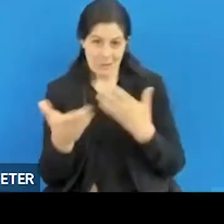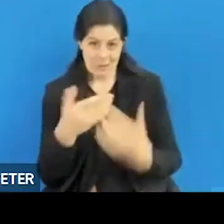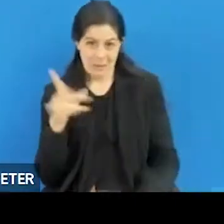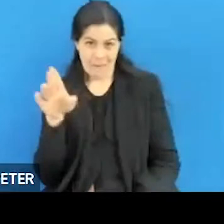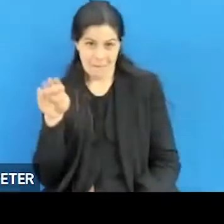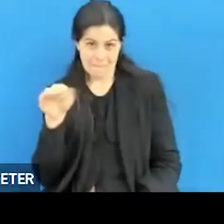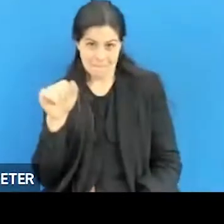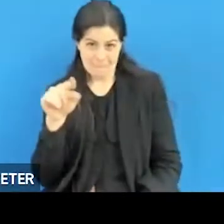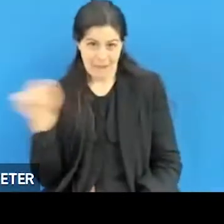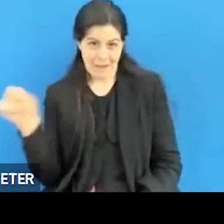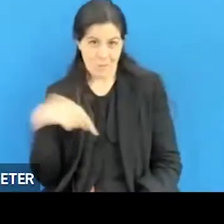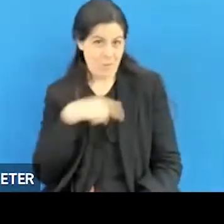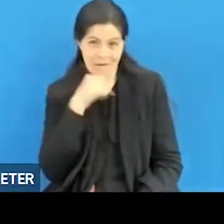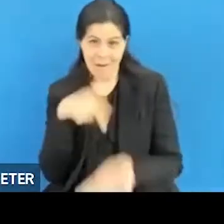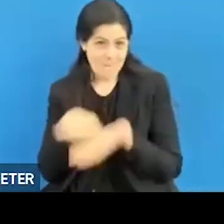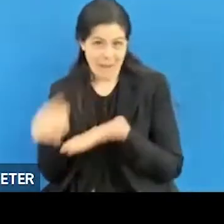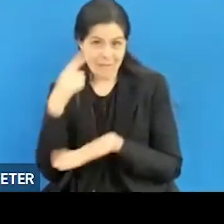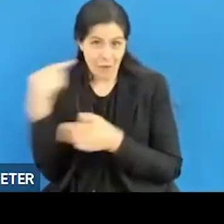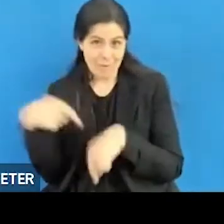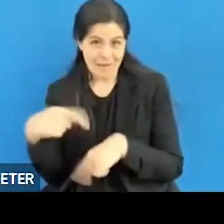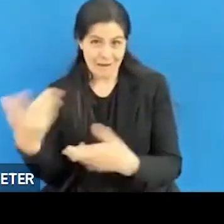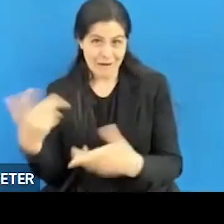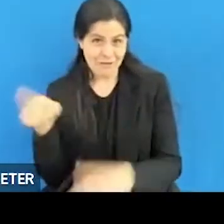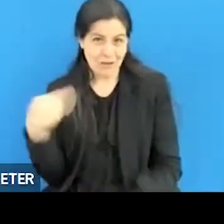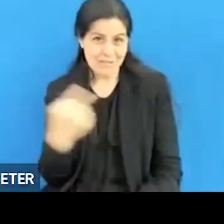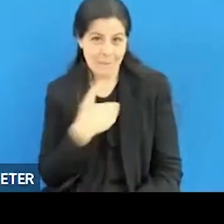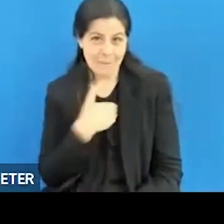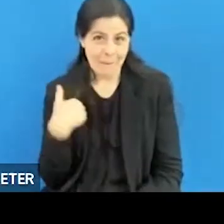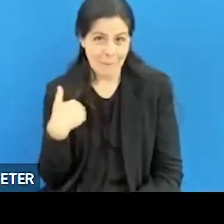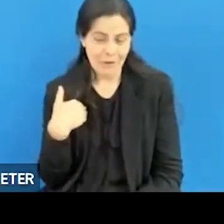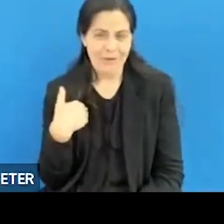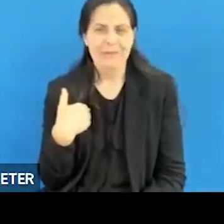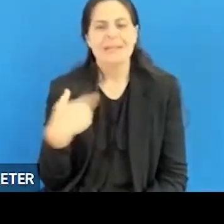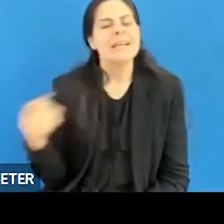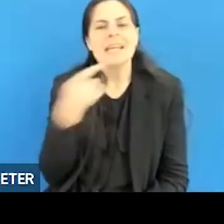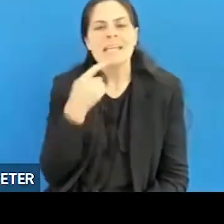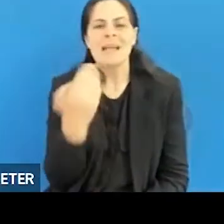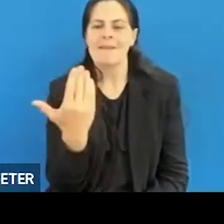A member, 15 minutes, it's an easy process. You can do it for your podcast, makes it easy,